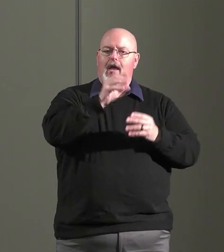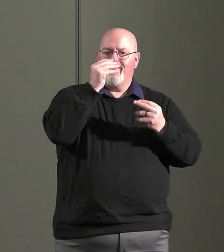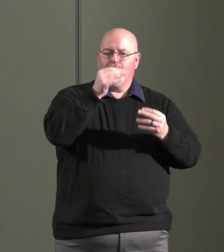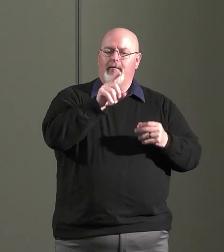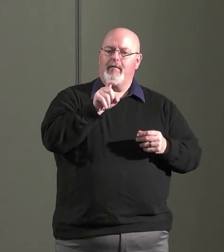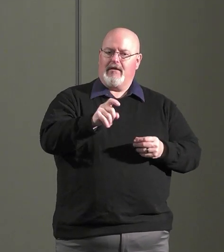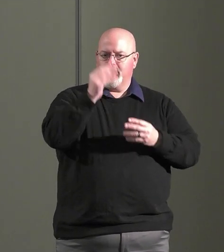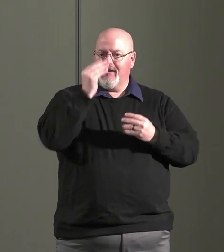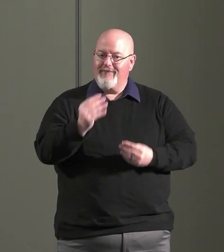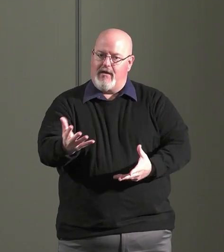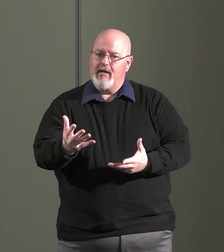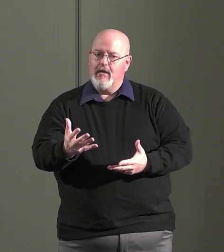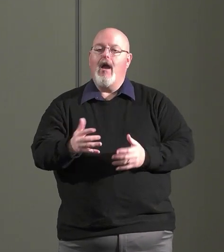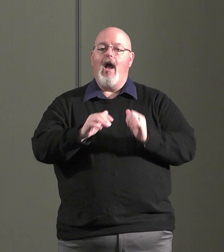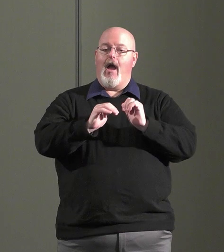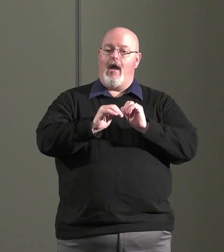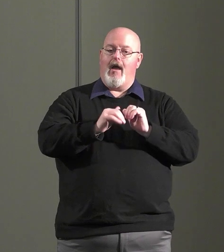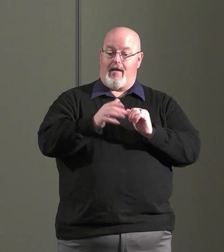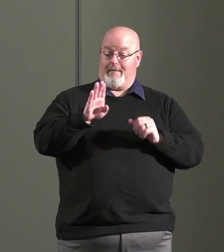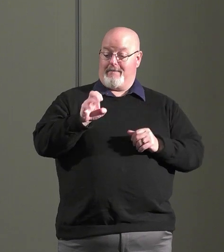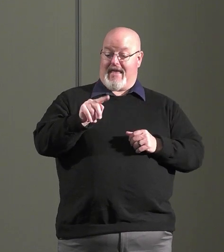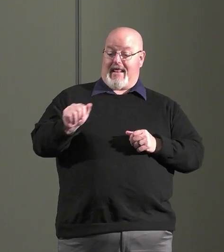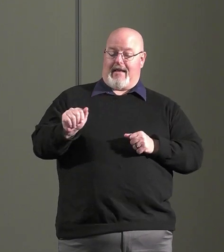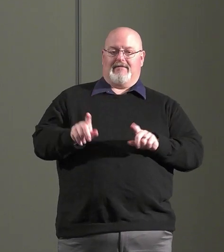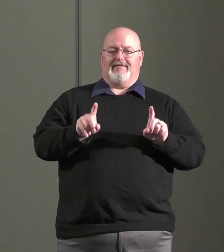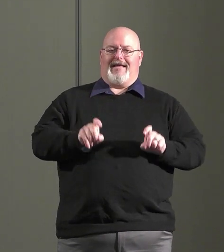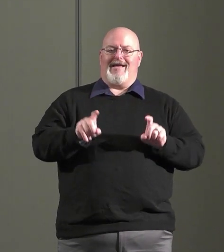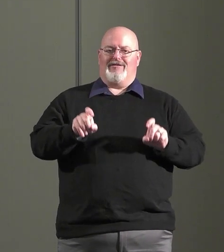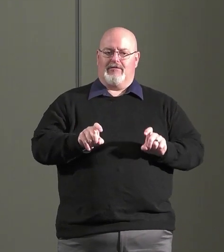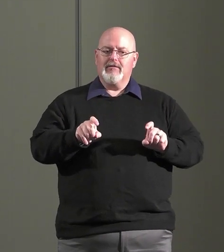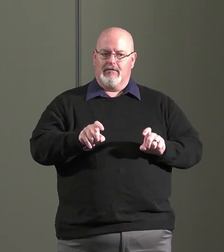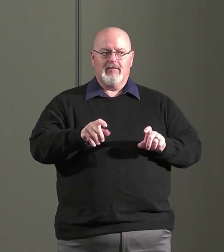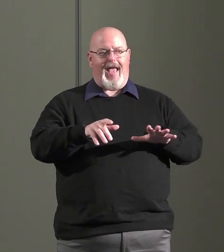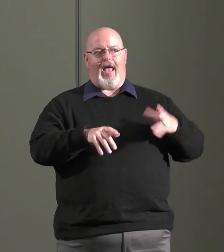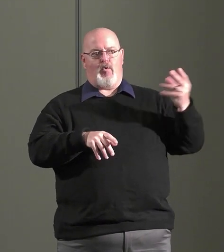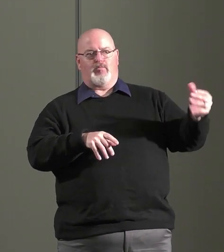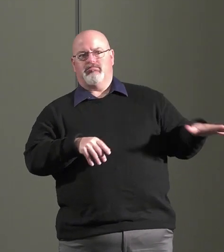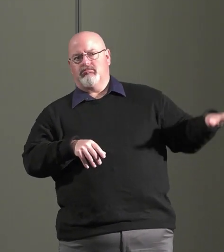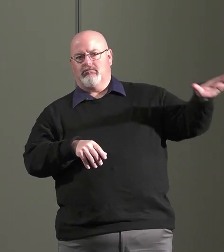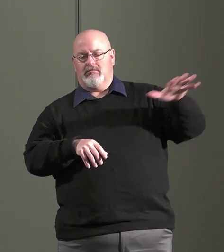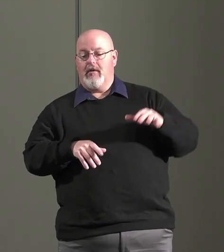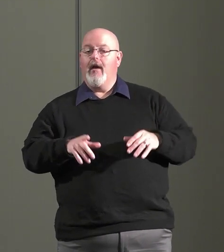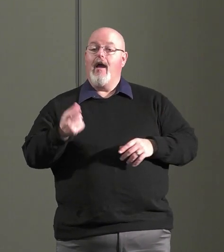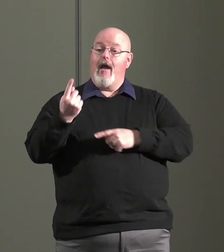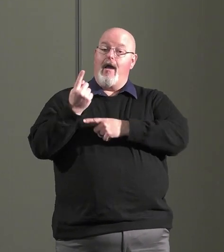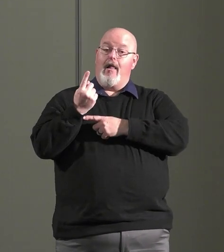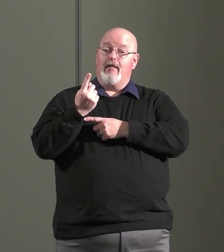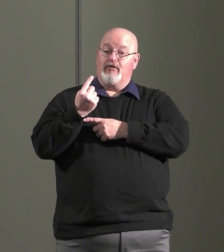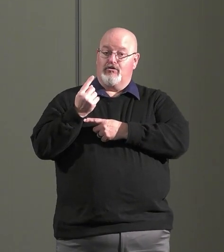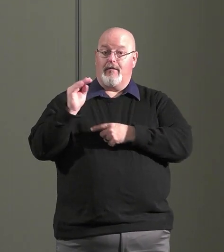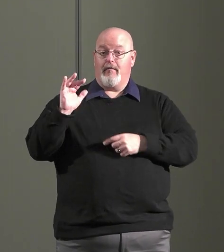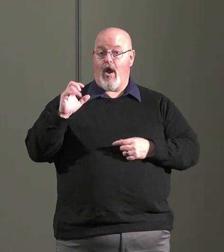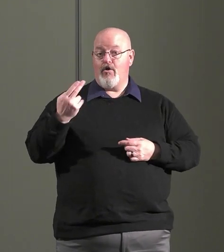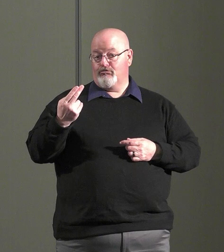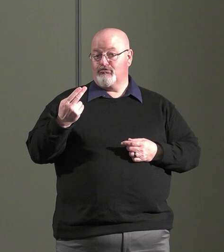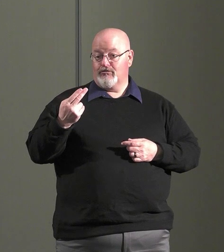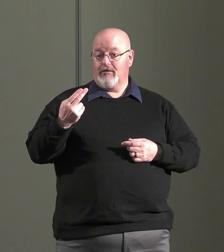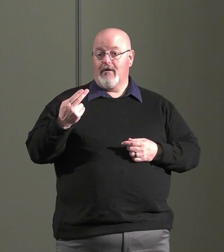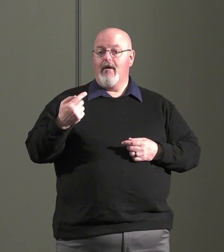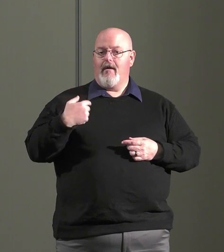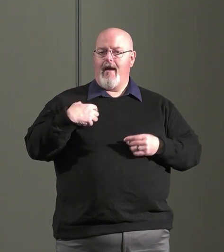be conveyed and have the beta testers test it in the wild. Last year in March I add support